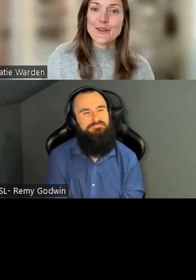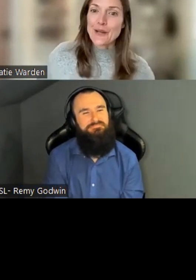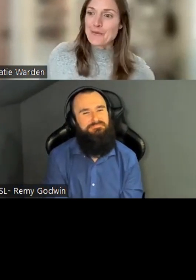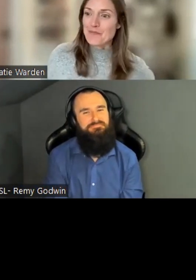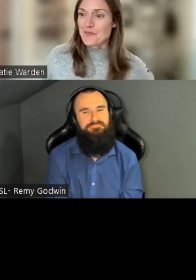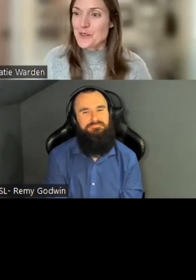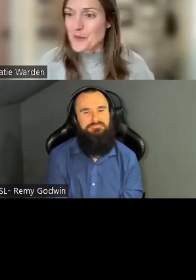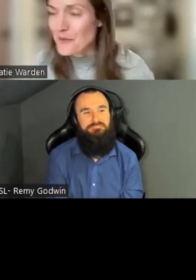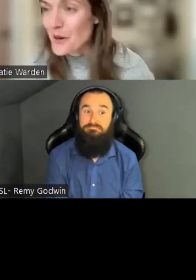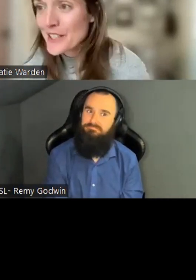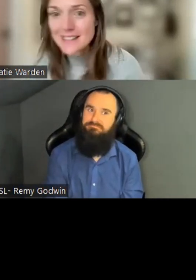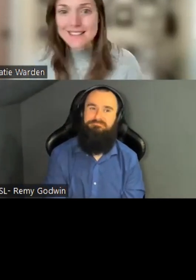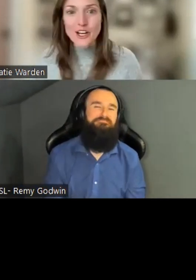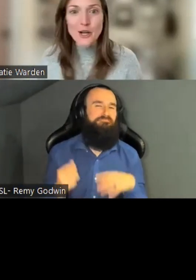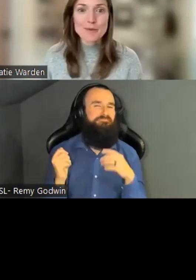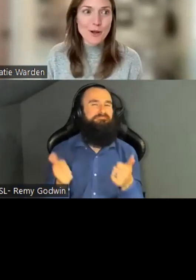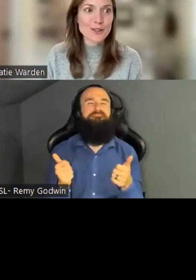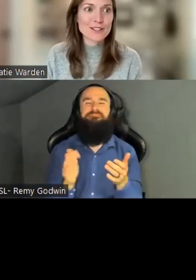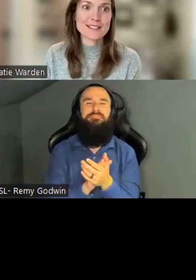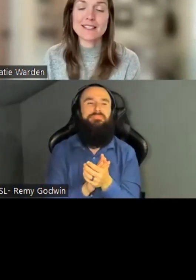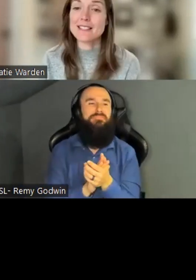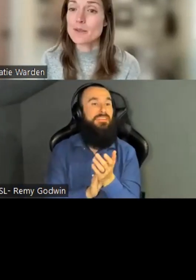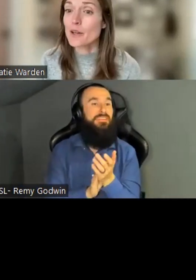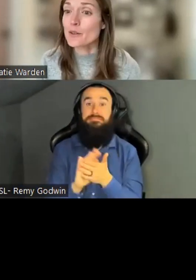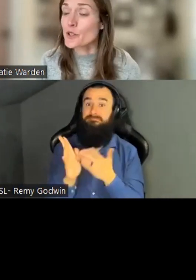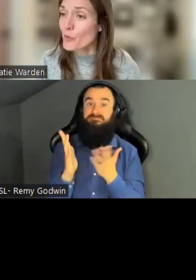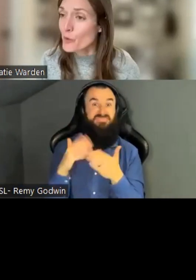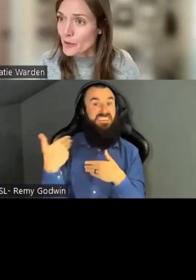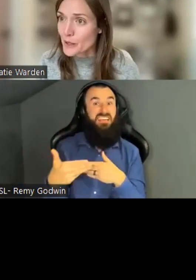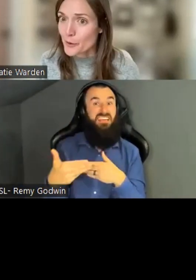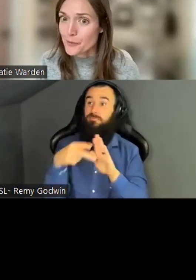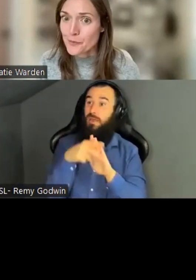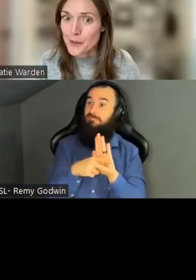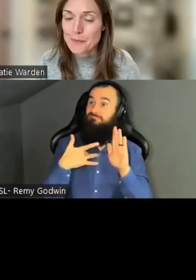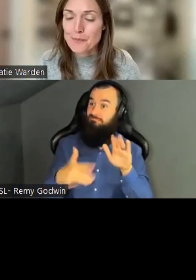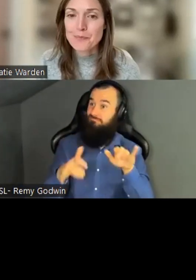Okay? So our next common policy is about support people, right?